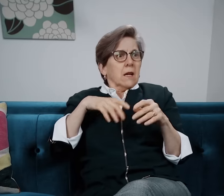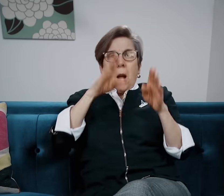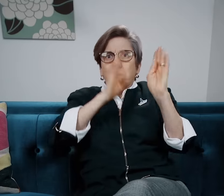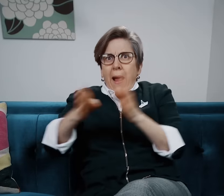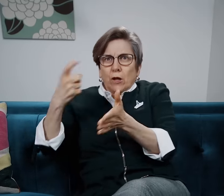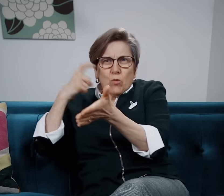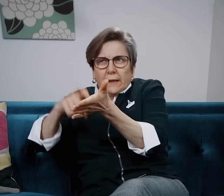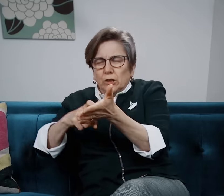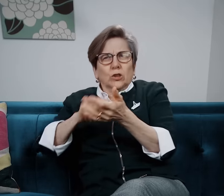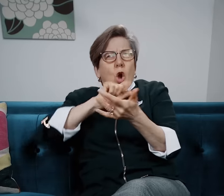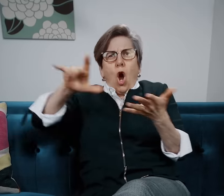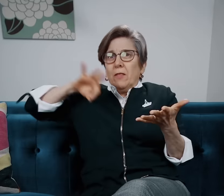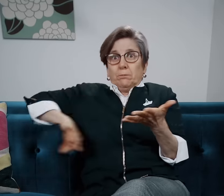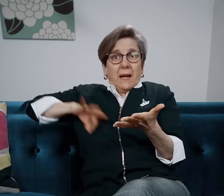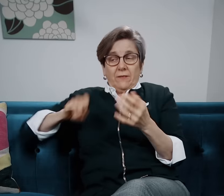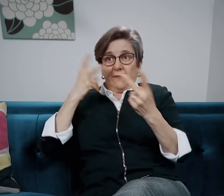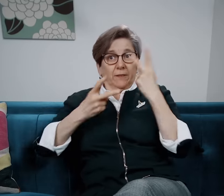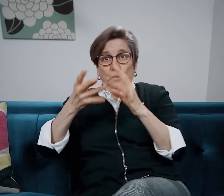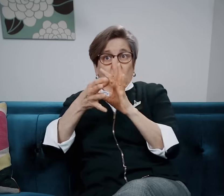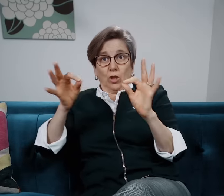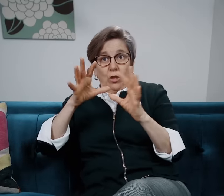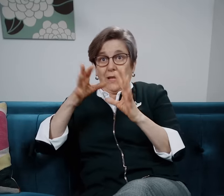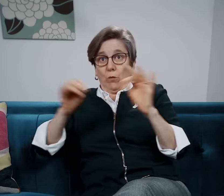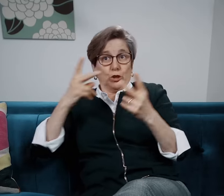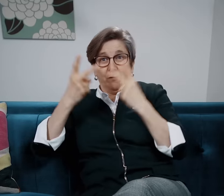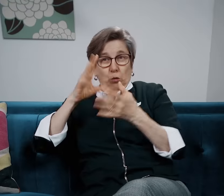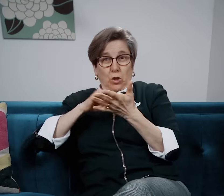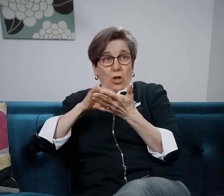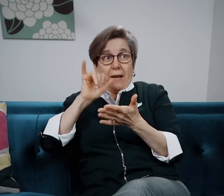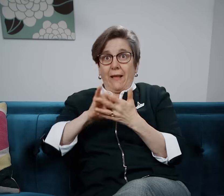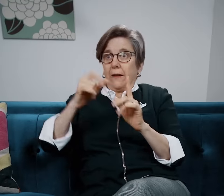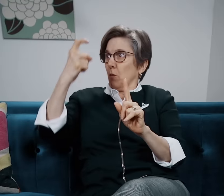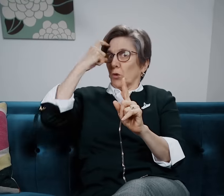Pattern recognition is enhanced. There's loads of benefits that visual language and visual learning provide.